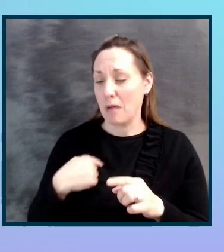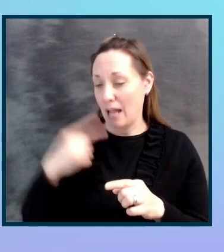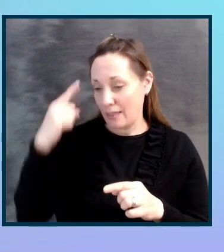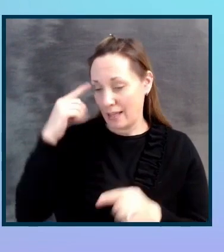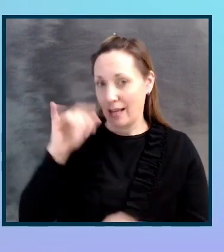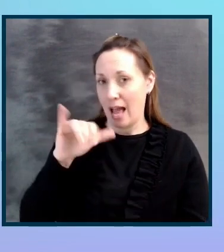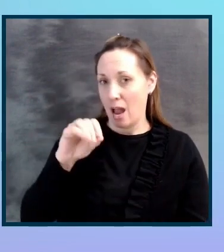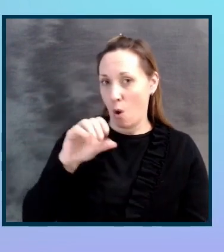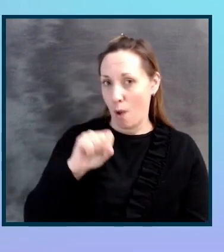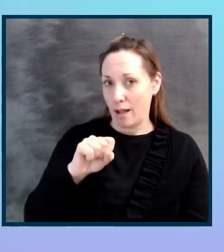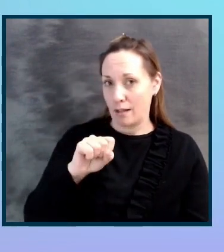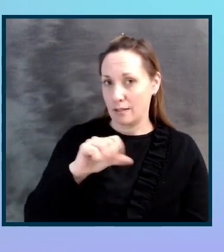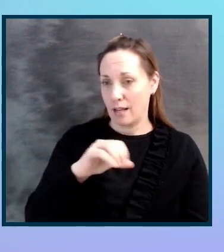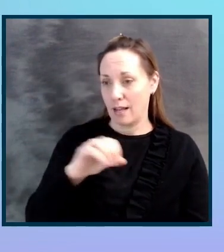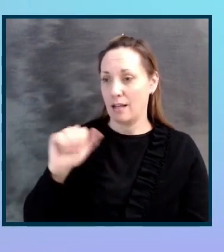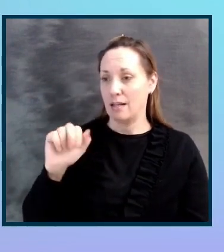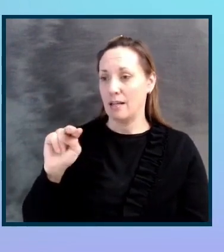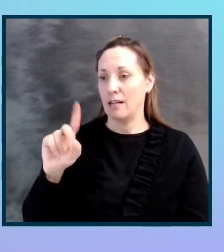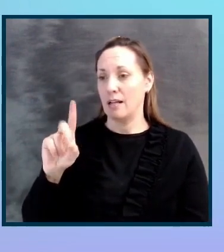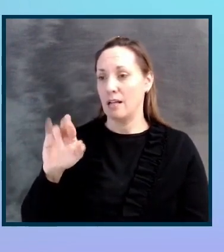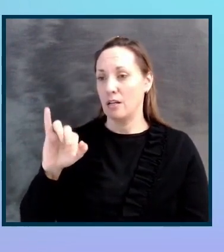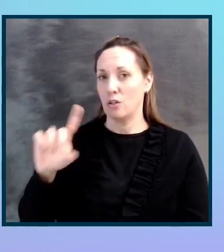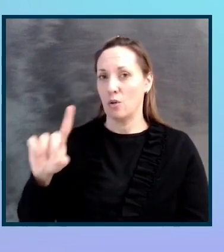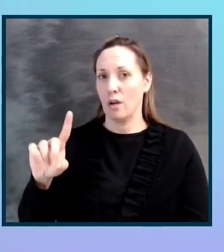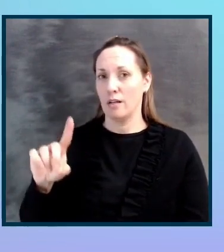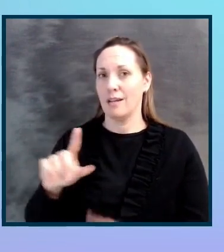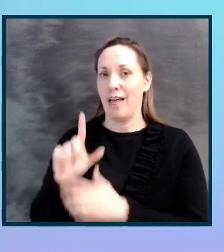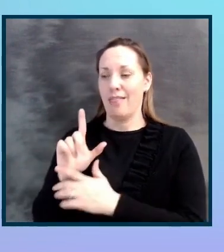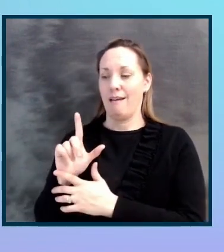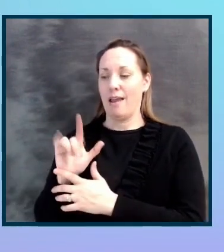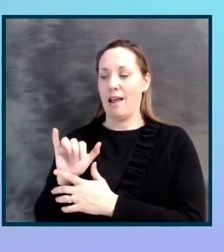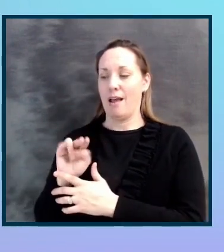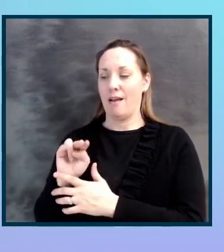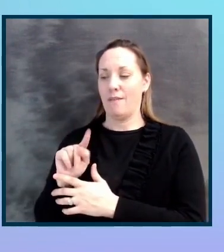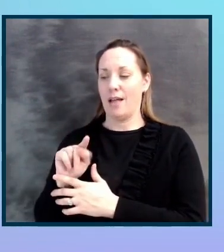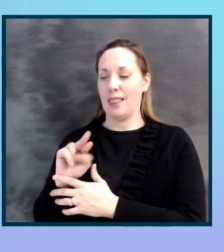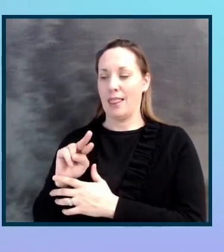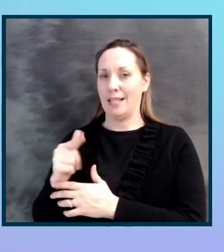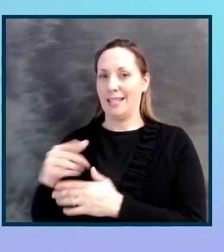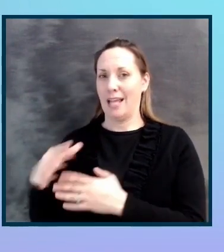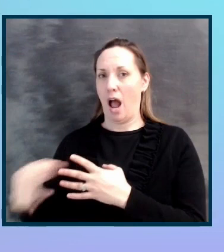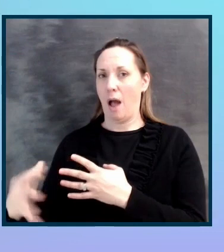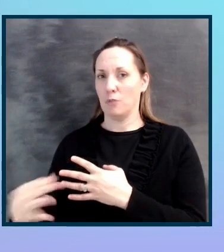and Android that are linting options. I don't know how viable they are.